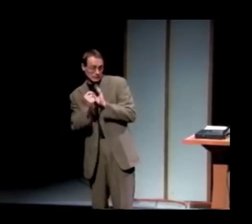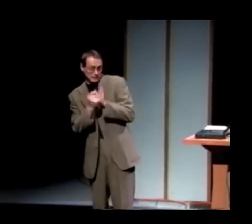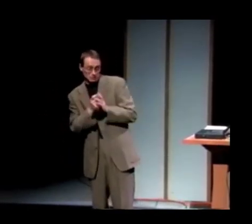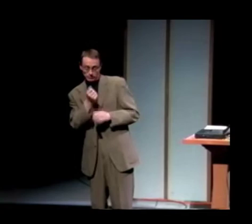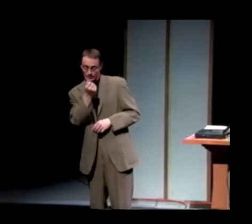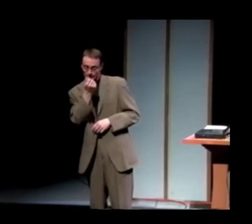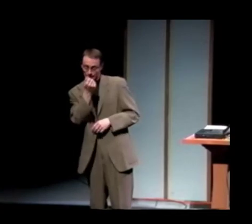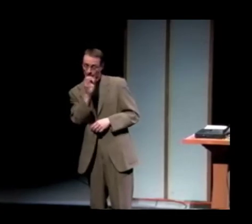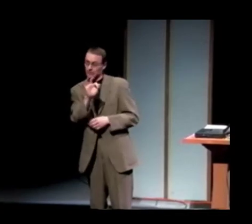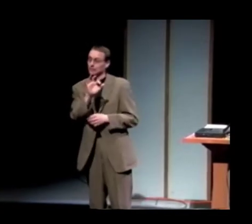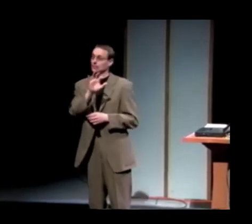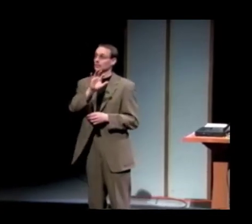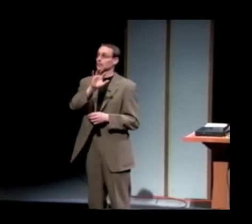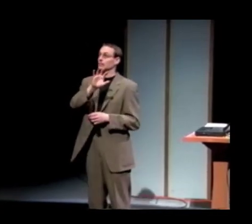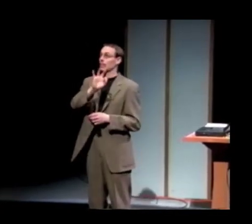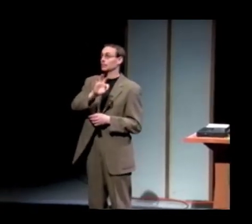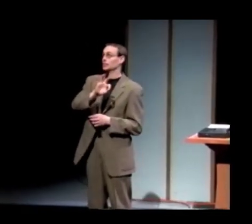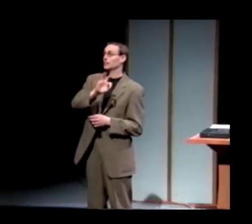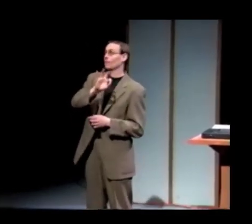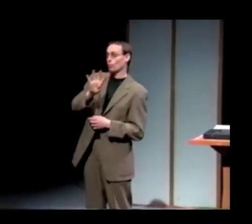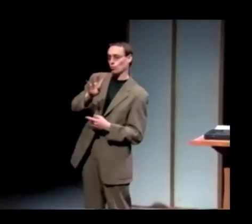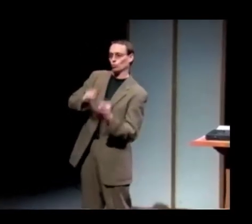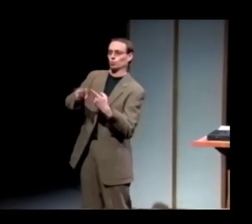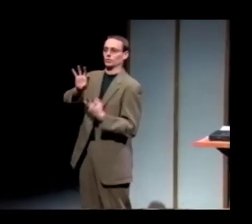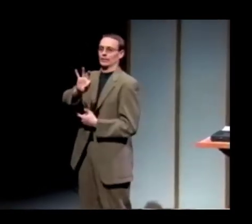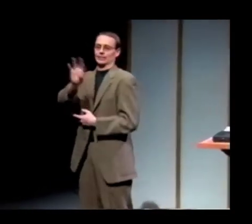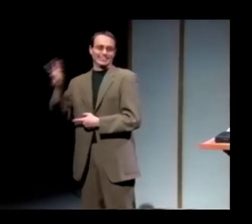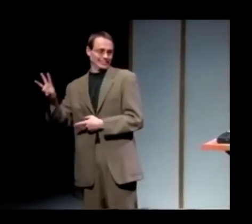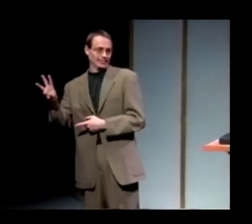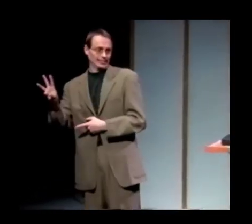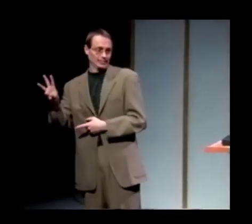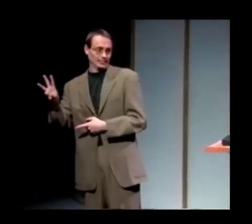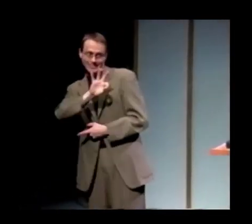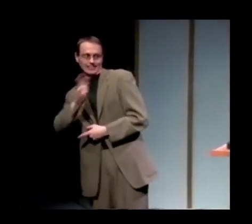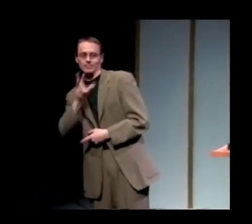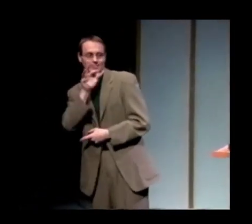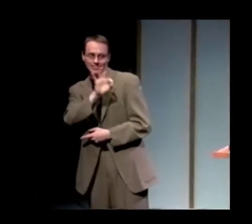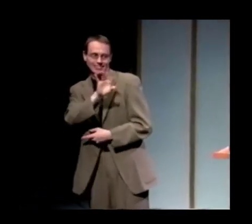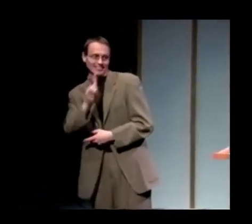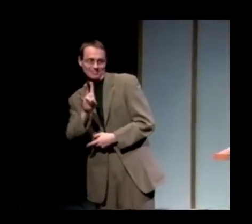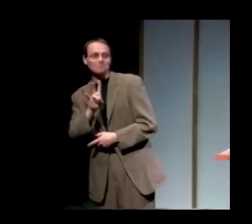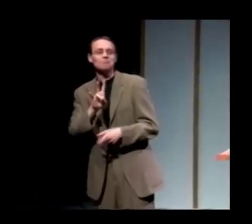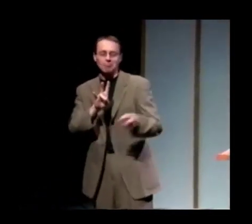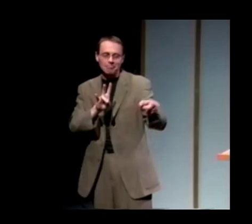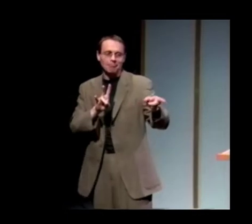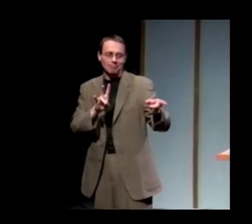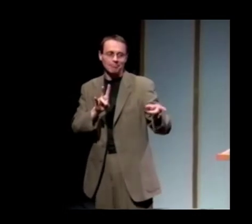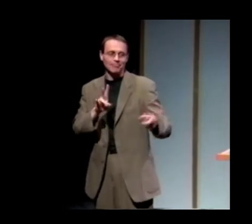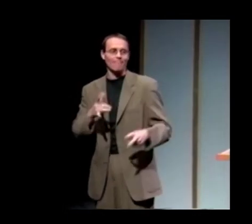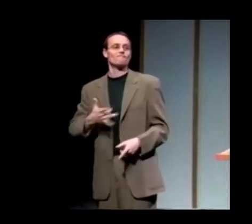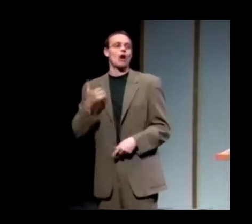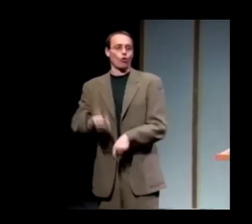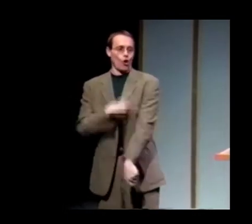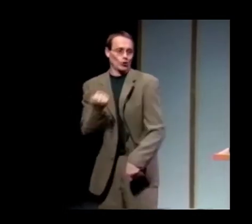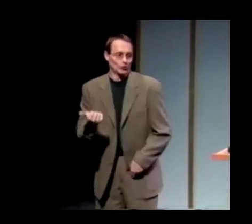I REMEMBER WHEN I WAS HERE IN 1992-1996.